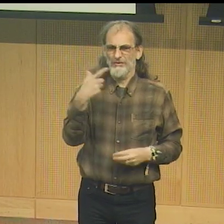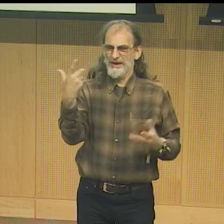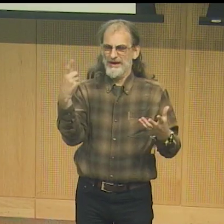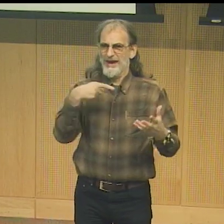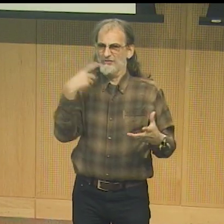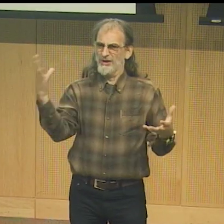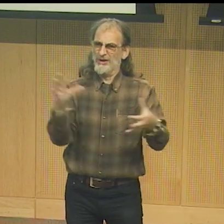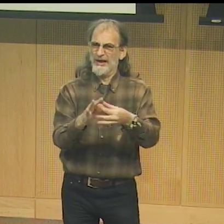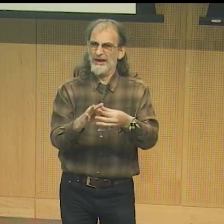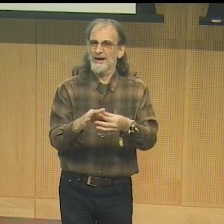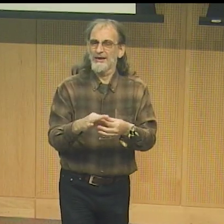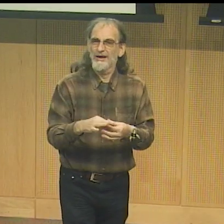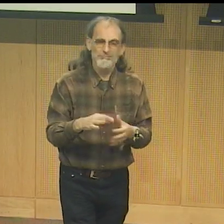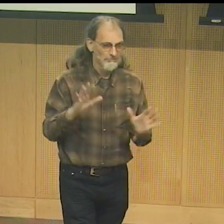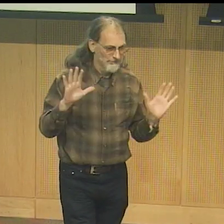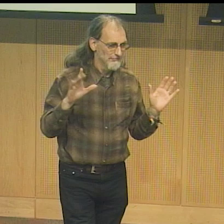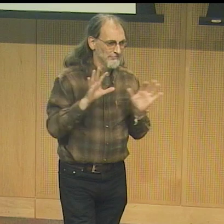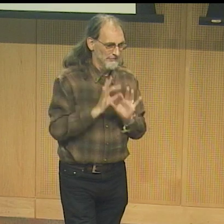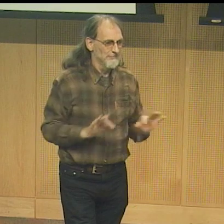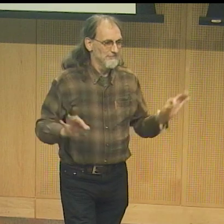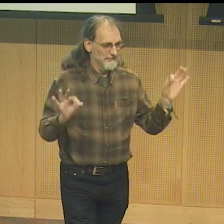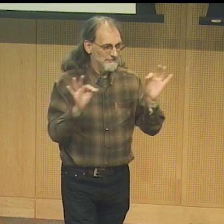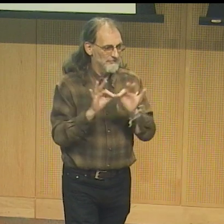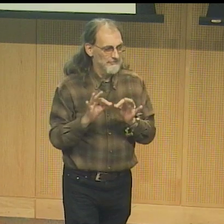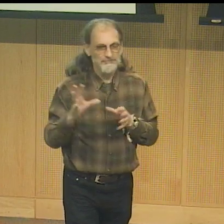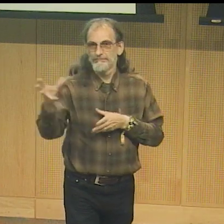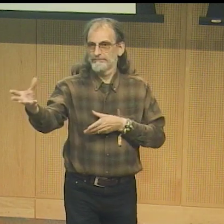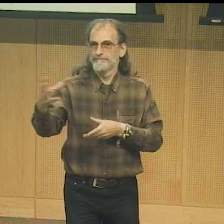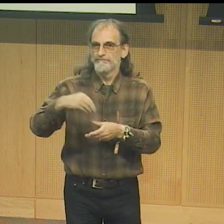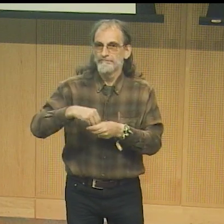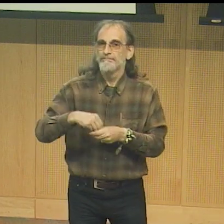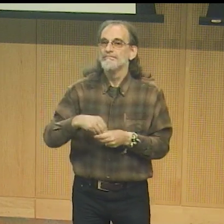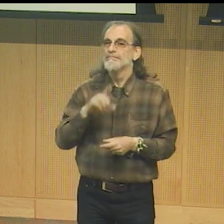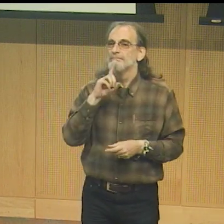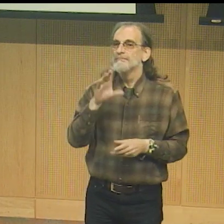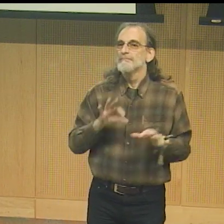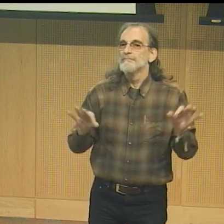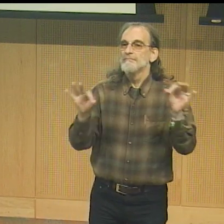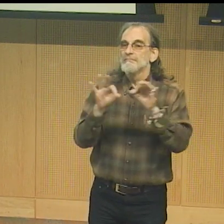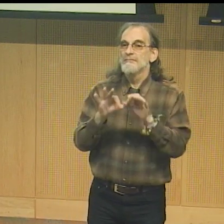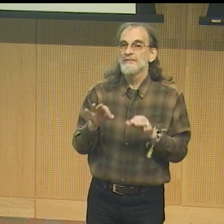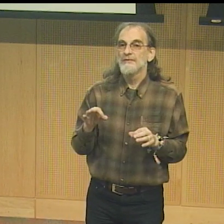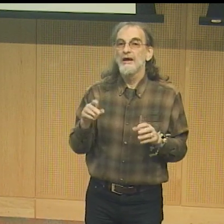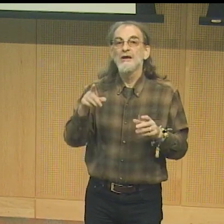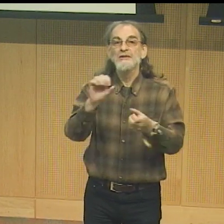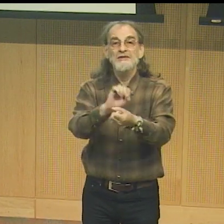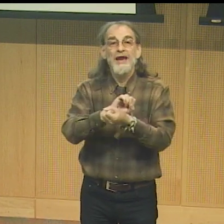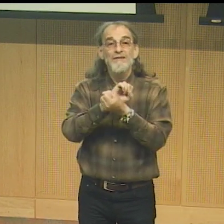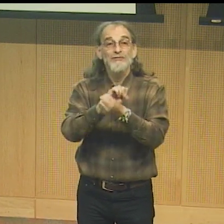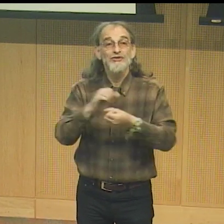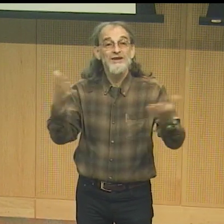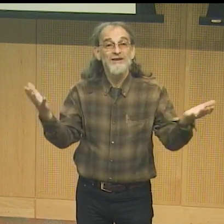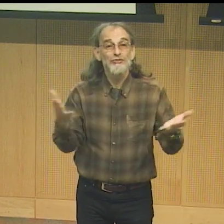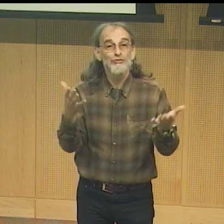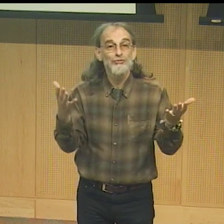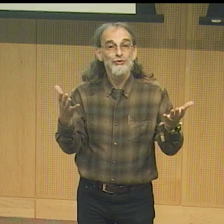You might think that the connection to hearing people is not important, but it is critically important. Slavery occurred here in America.